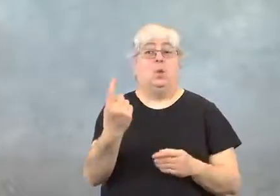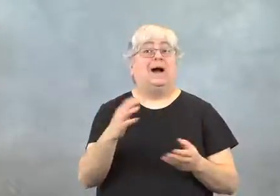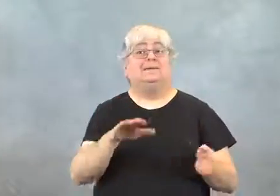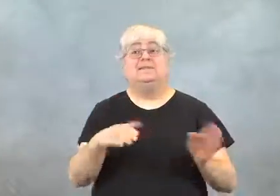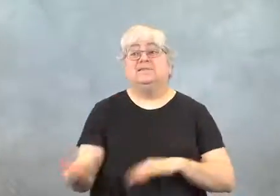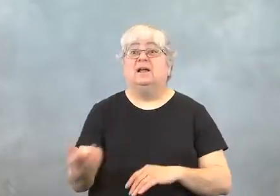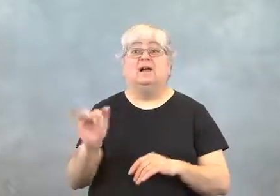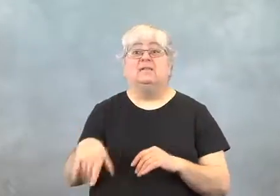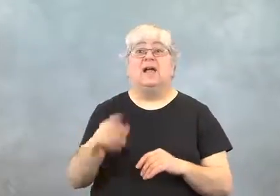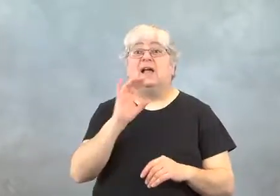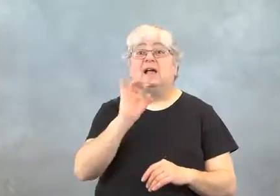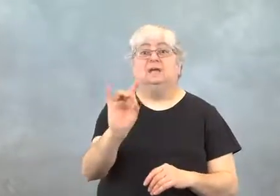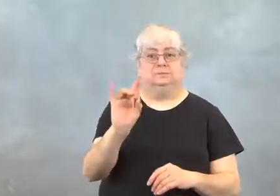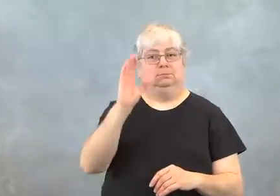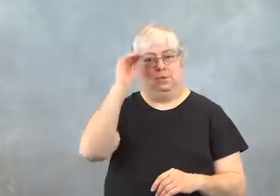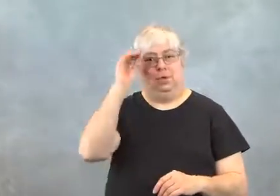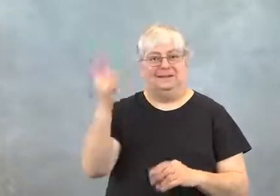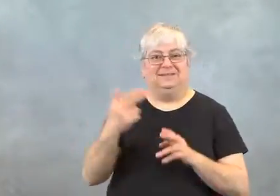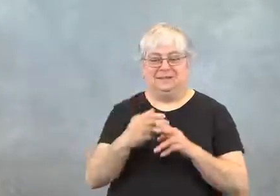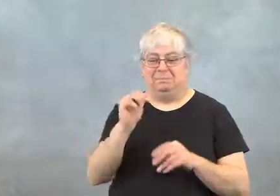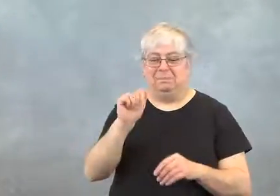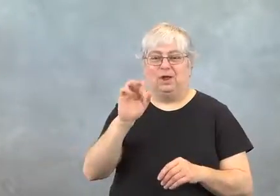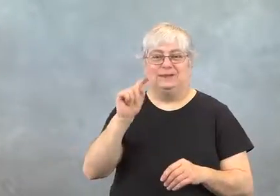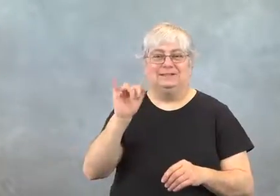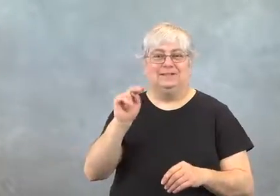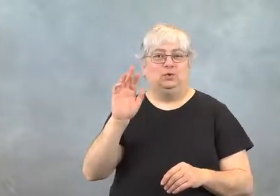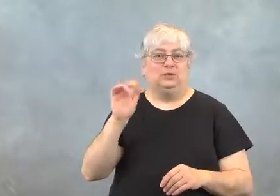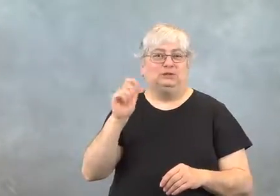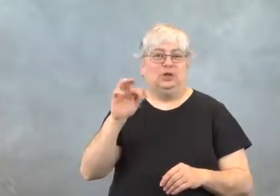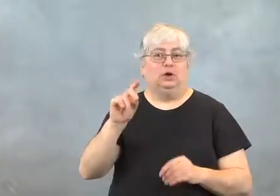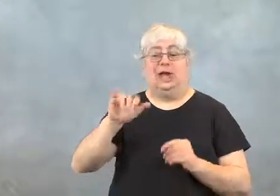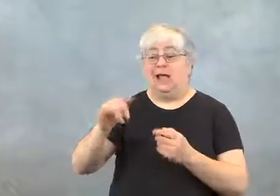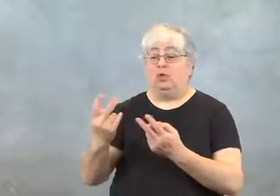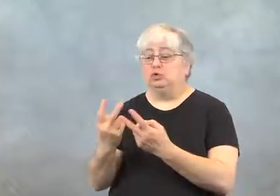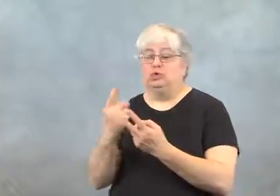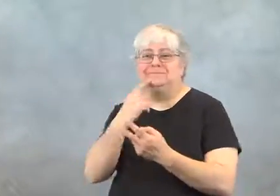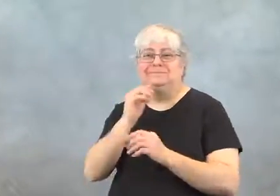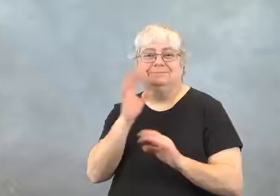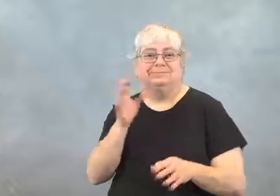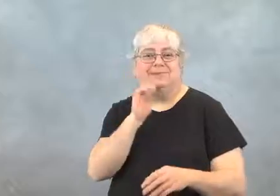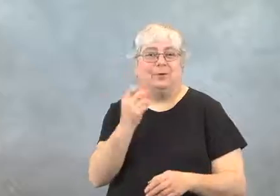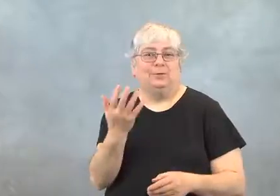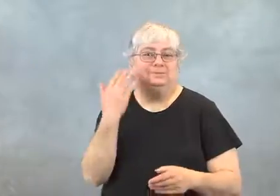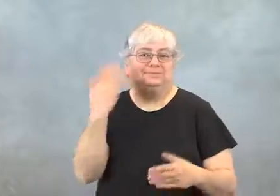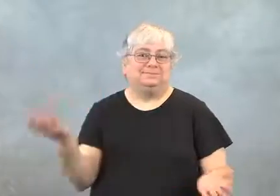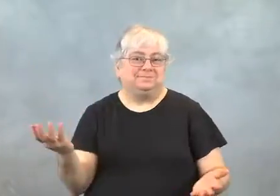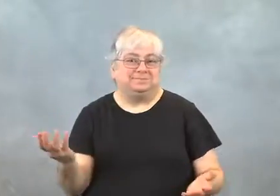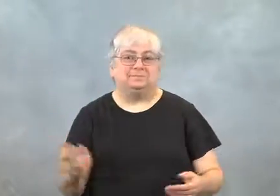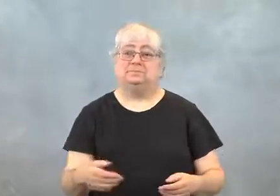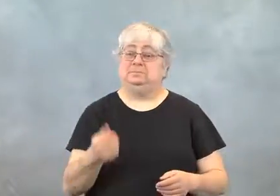An eight year old boy, Martin Richard, was among the dead.